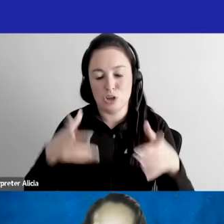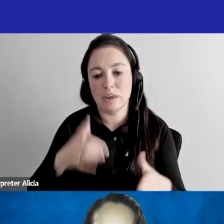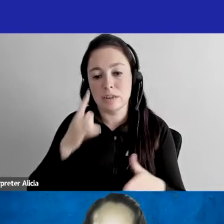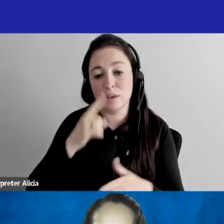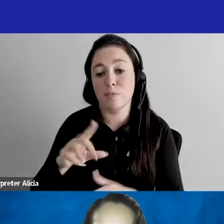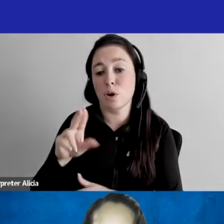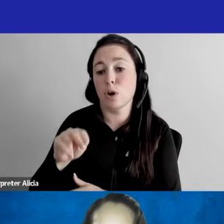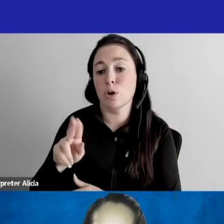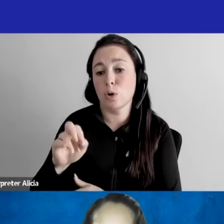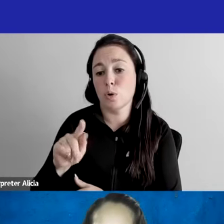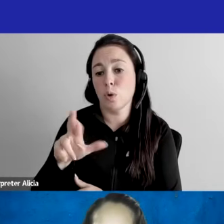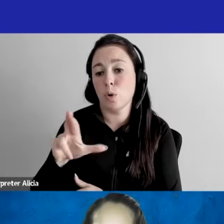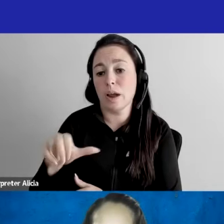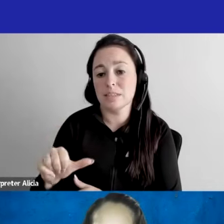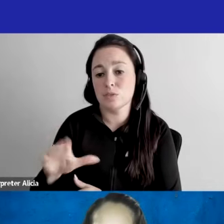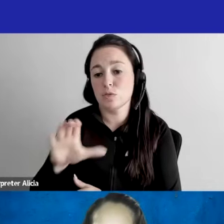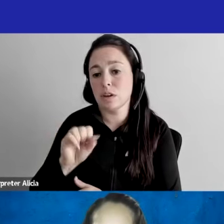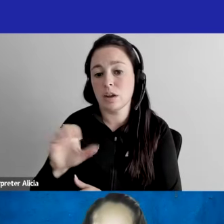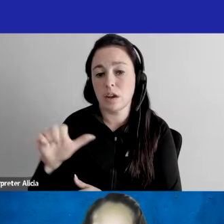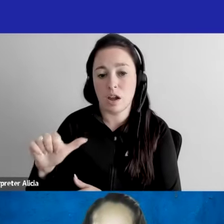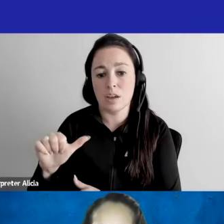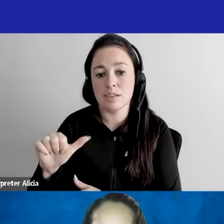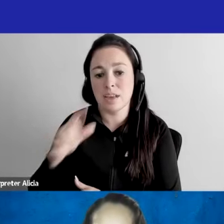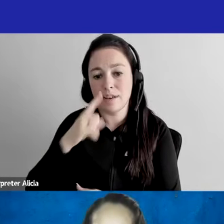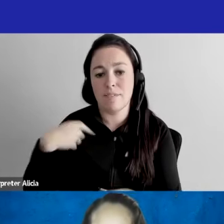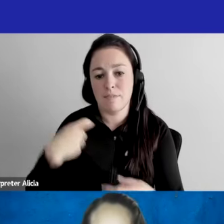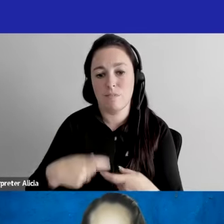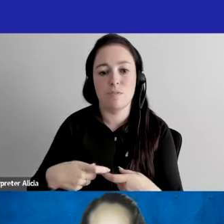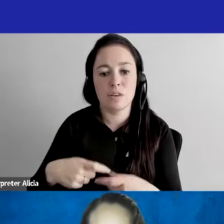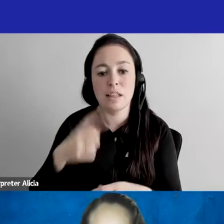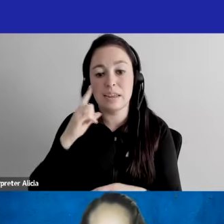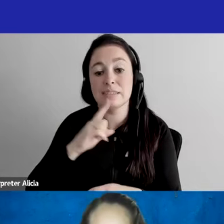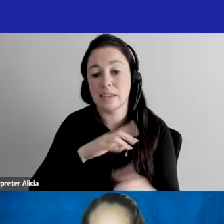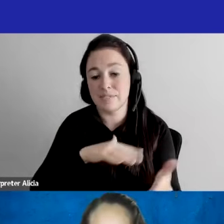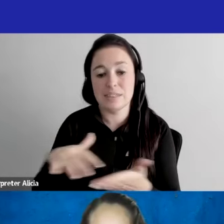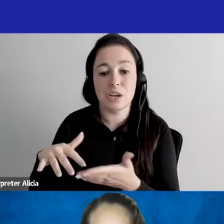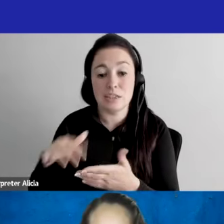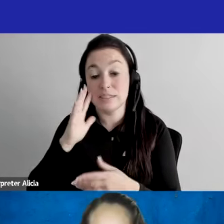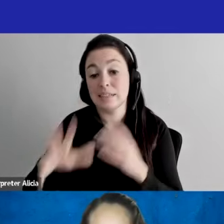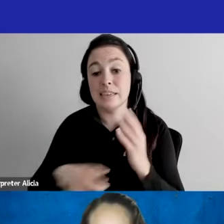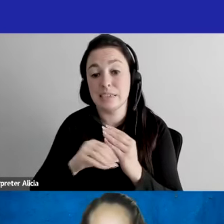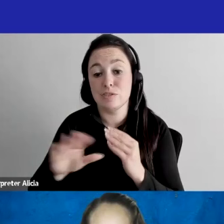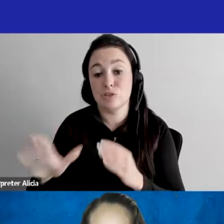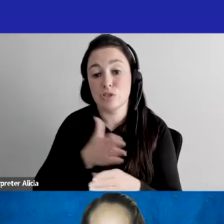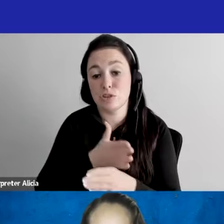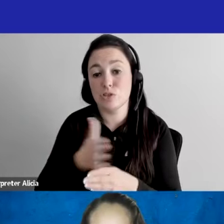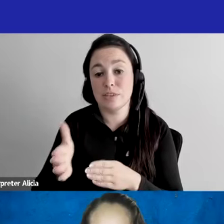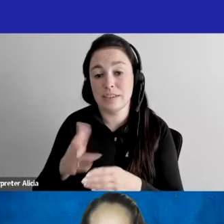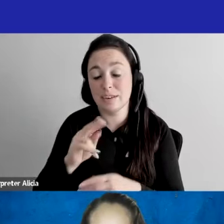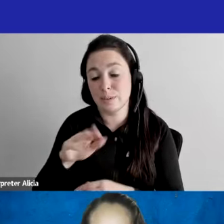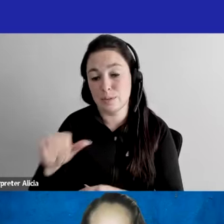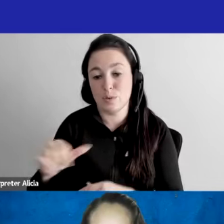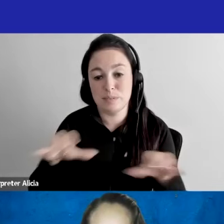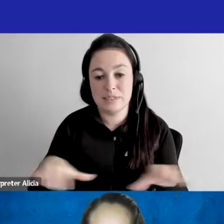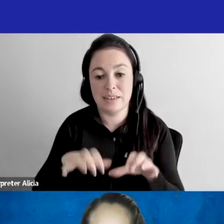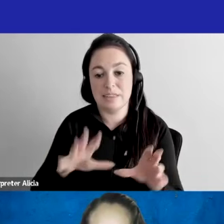Center for Latin Deaf Studies. In addition to her career, Norma is actively involved in her community.